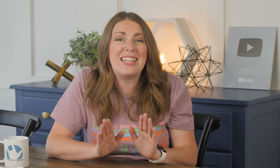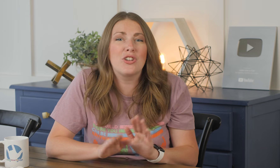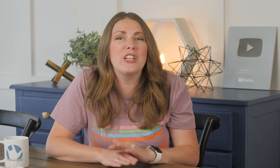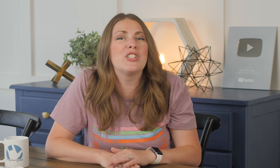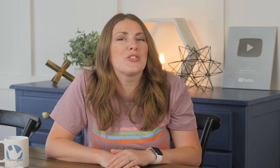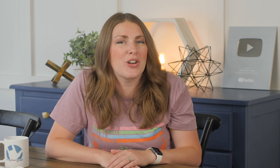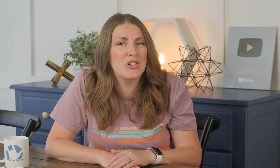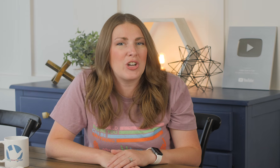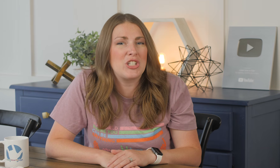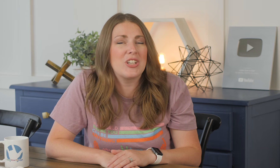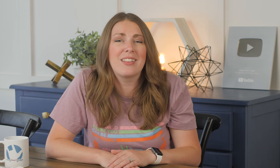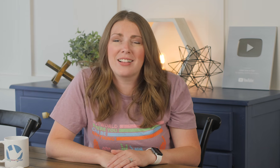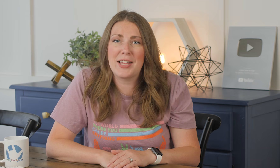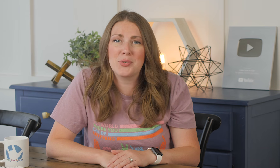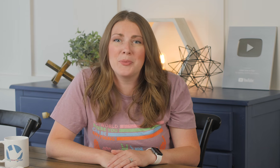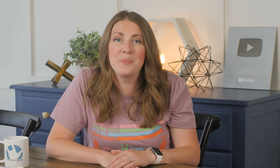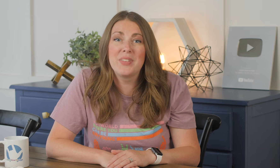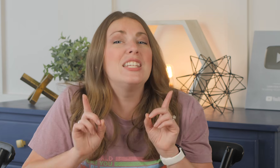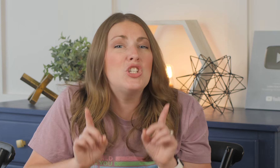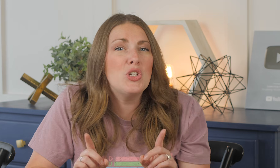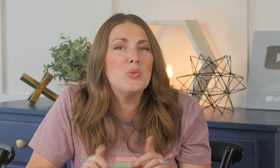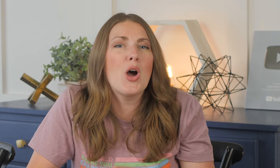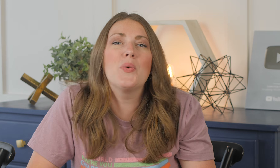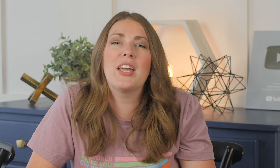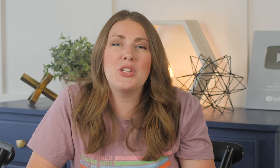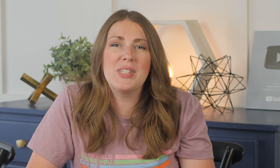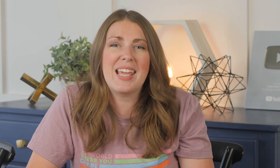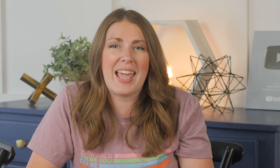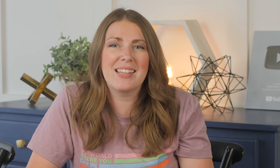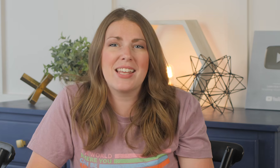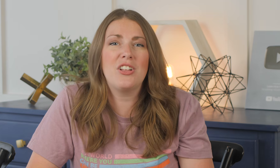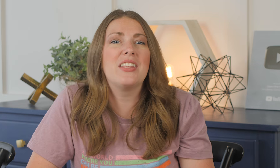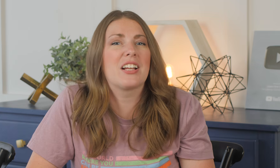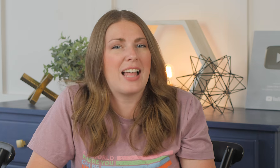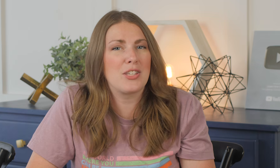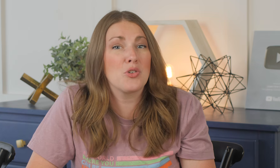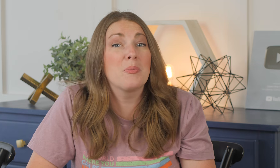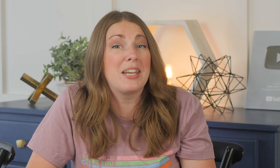decrease your frustration in the classroom? Did you know that using ASL in the classroom can